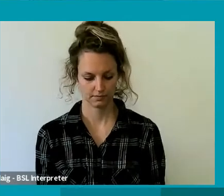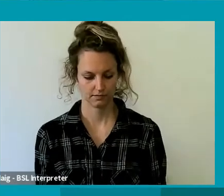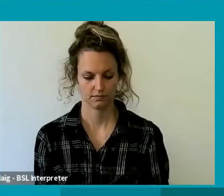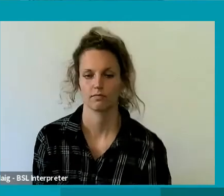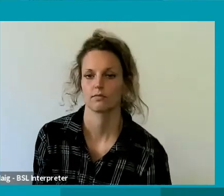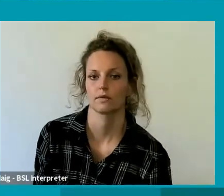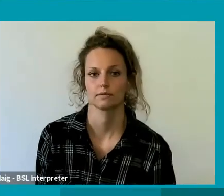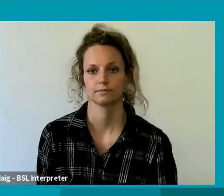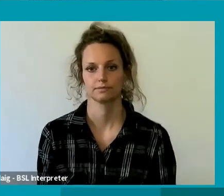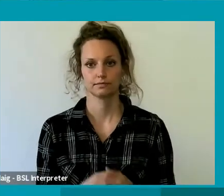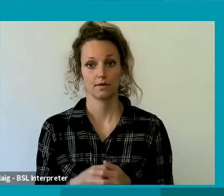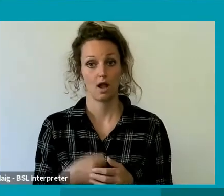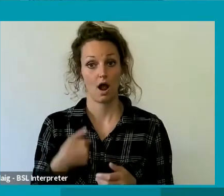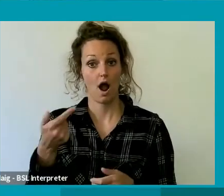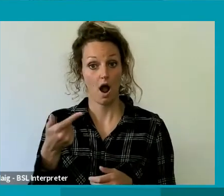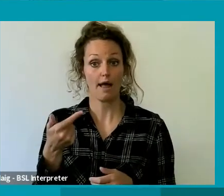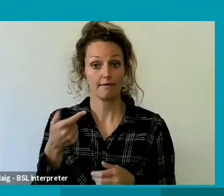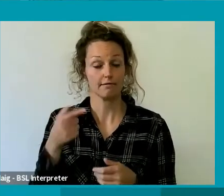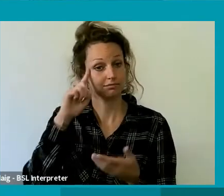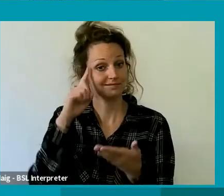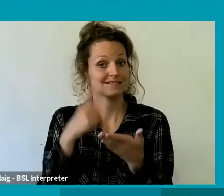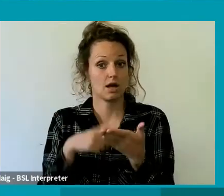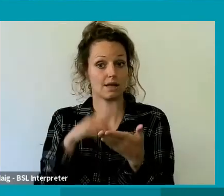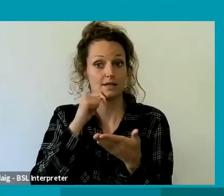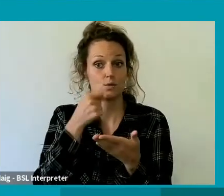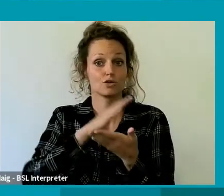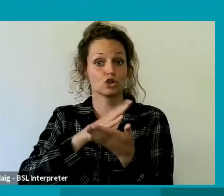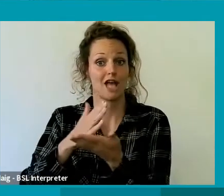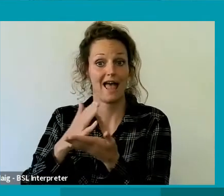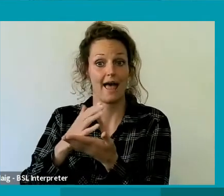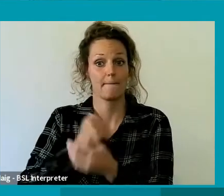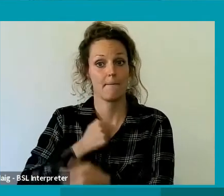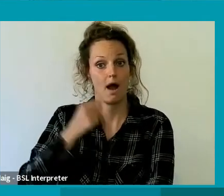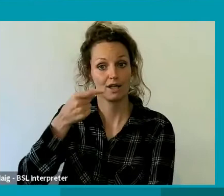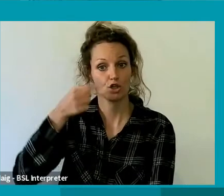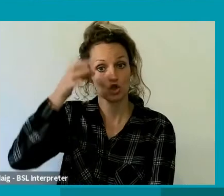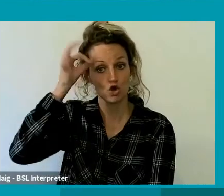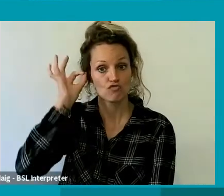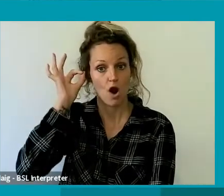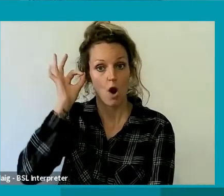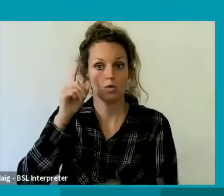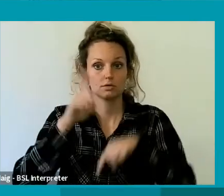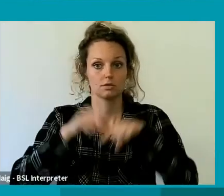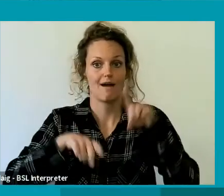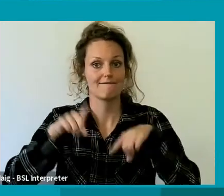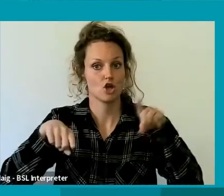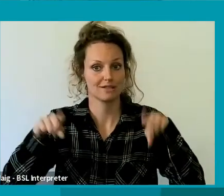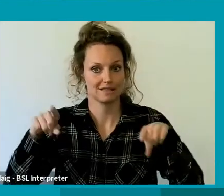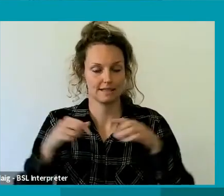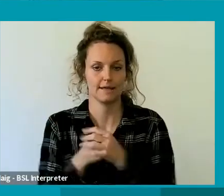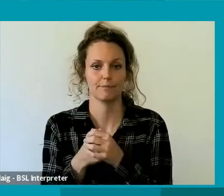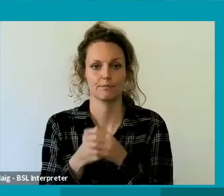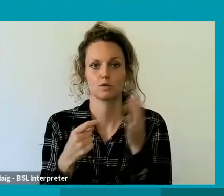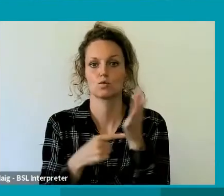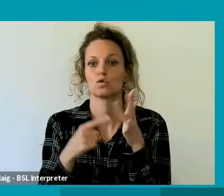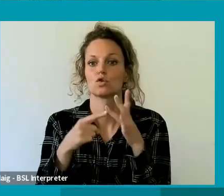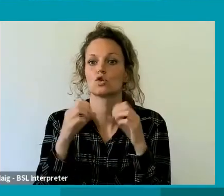I've done it in the about section. So Toby, I'm just going to get you to read it out and then I'm going